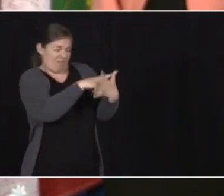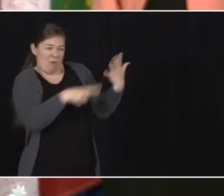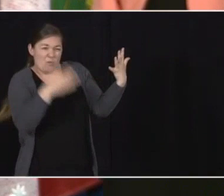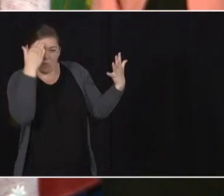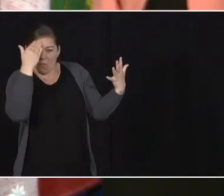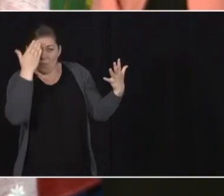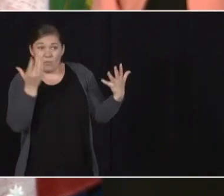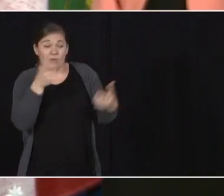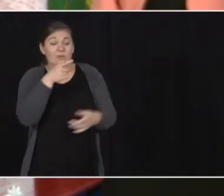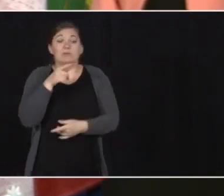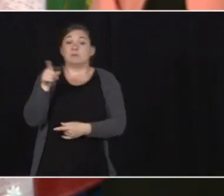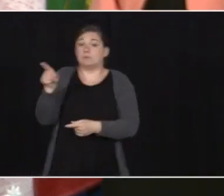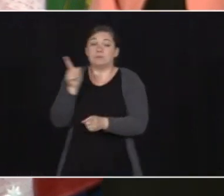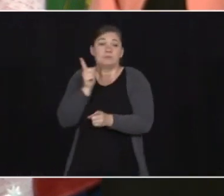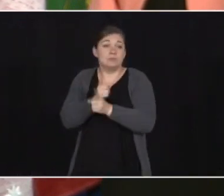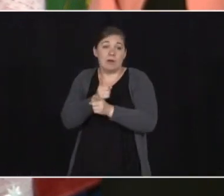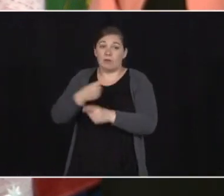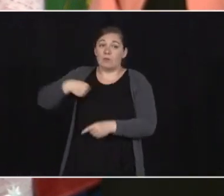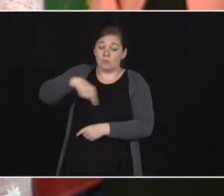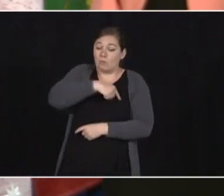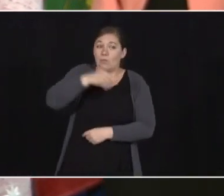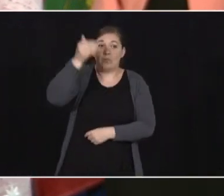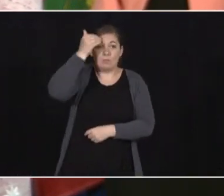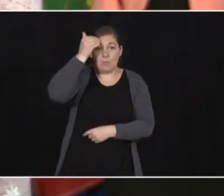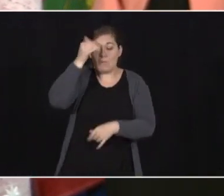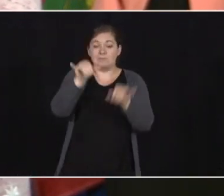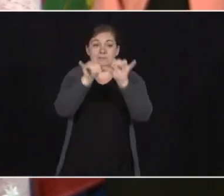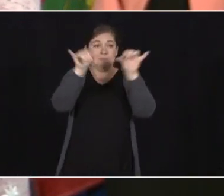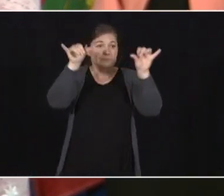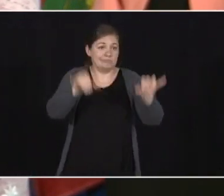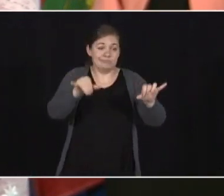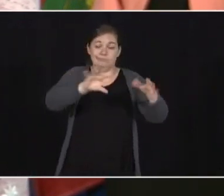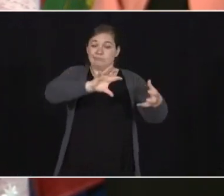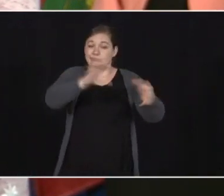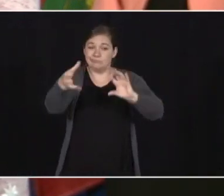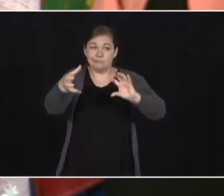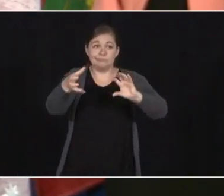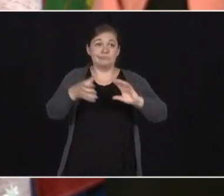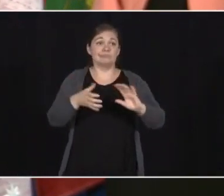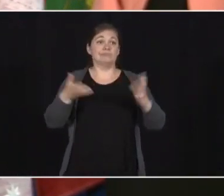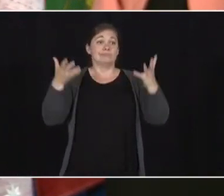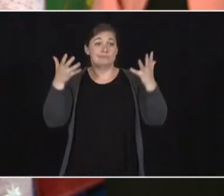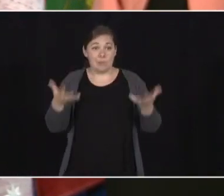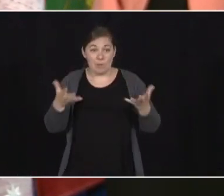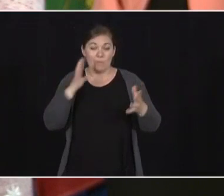from the beginning. We know the system is broken and when you get